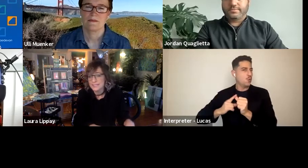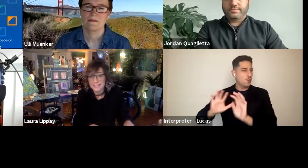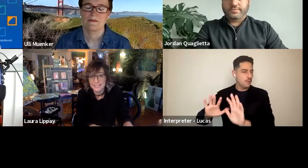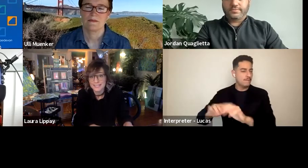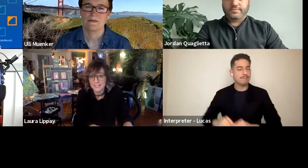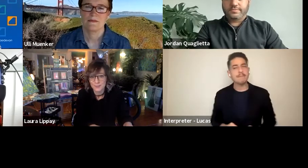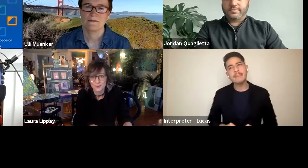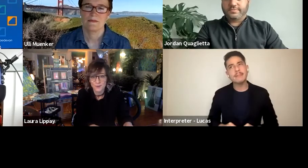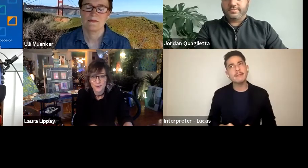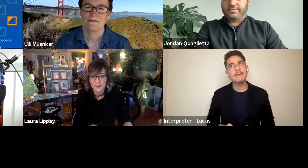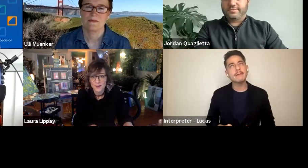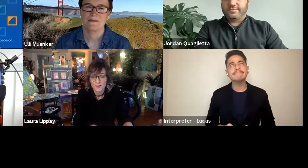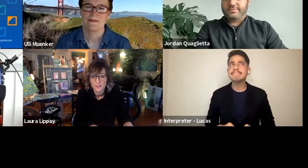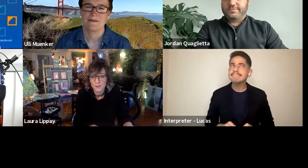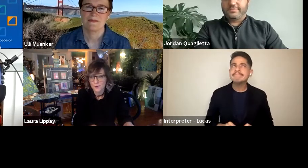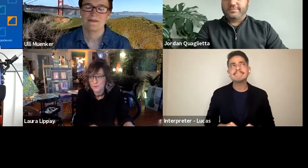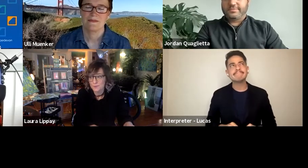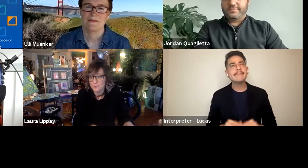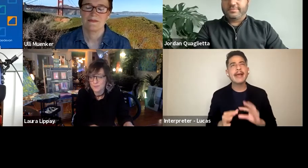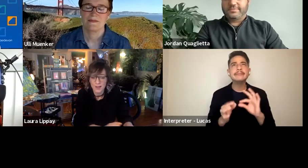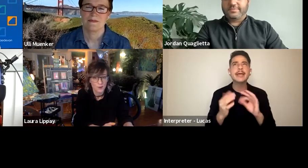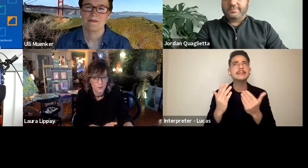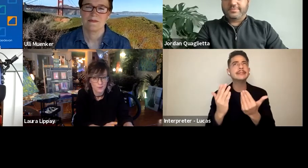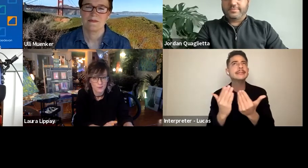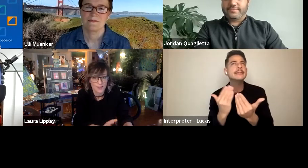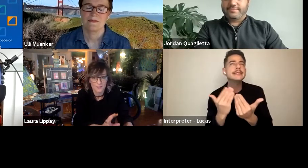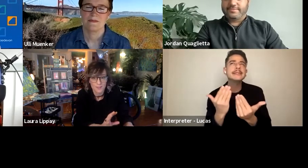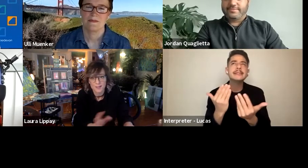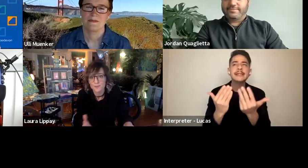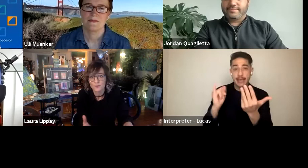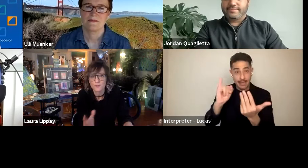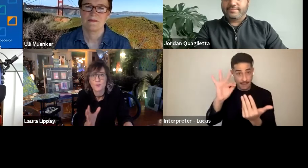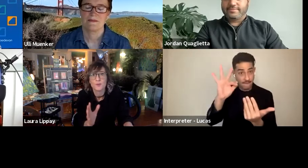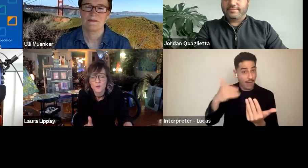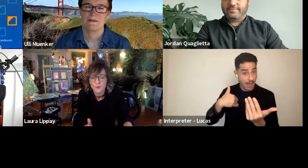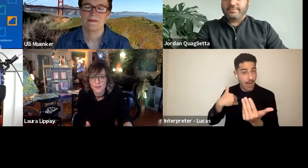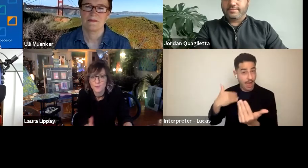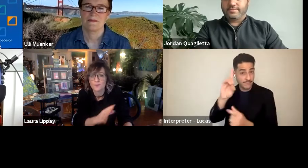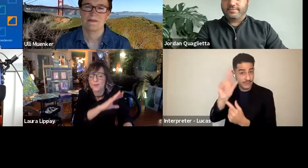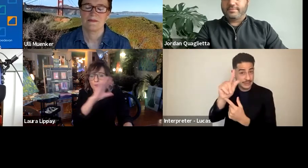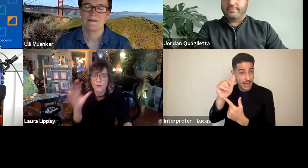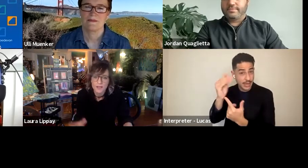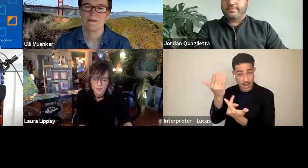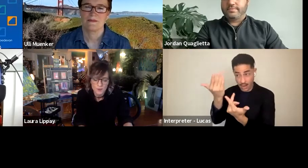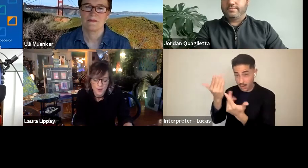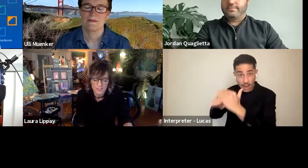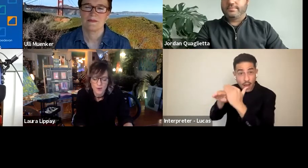It's easy to also tell if you've got a brand new SEO